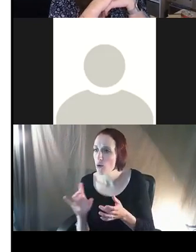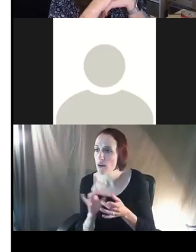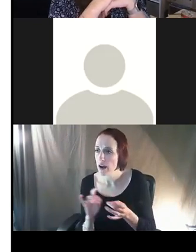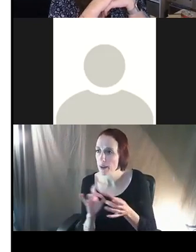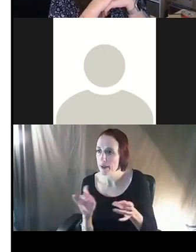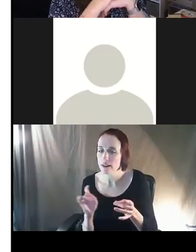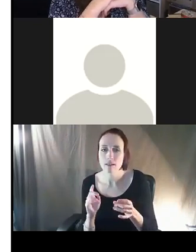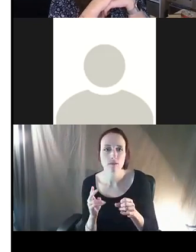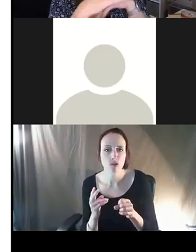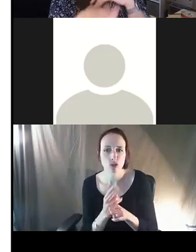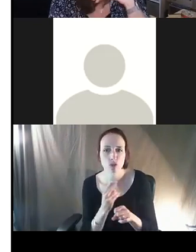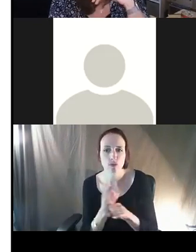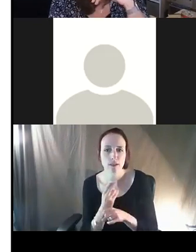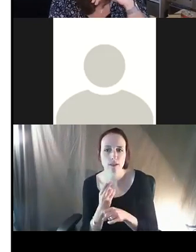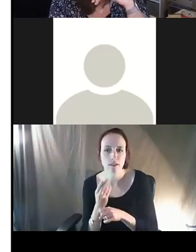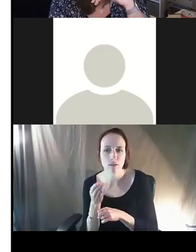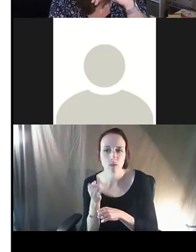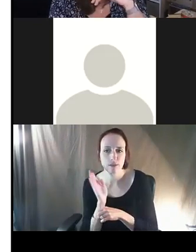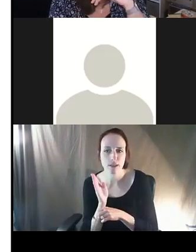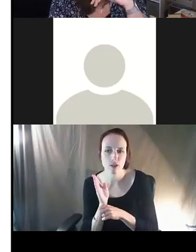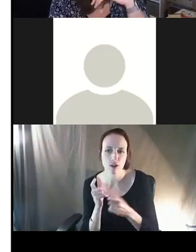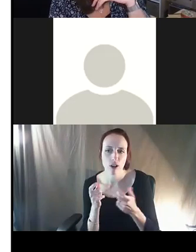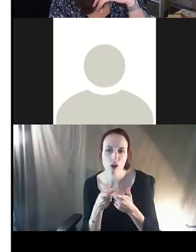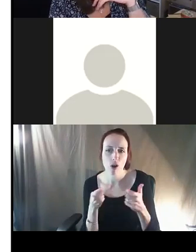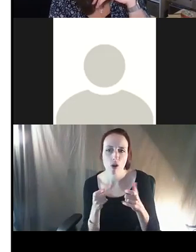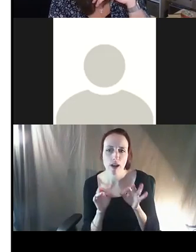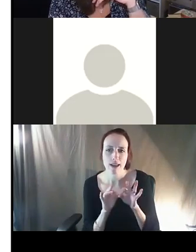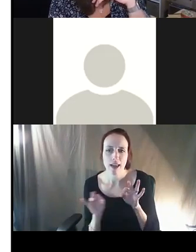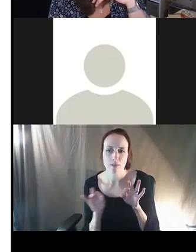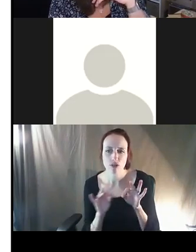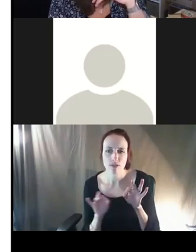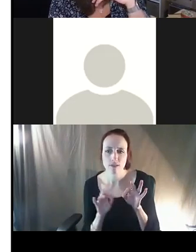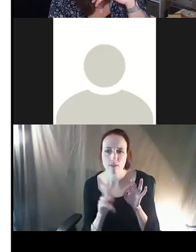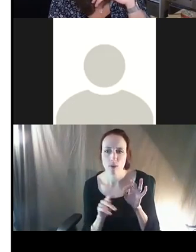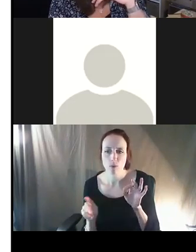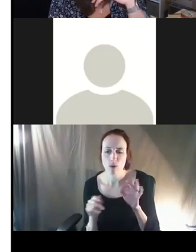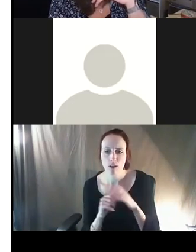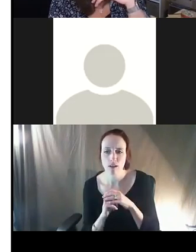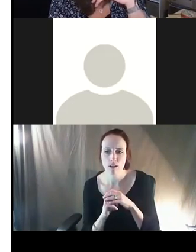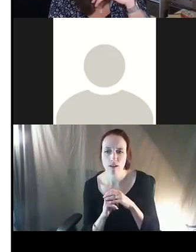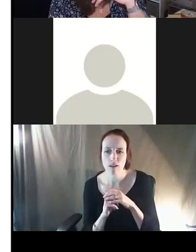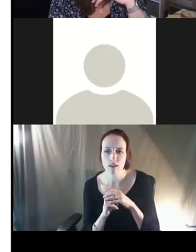presenter using auto captions in PowerPoint. Steals the option of turning it off for anyone